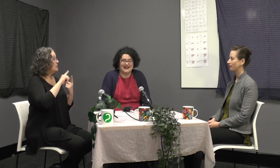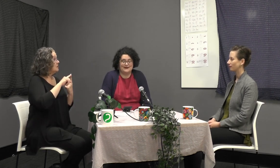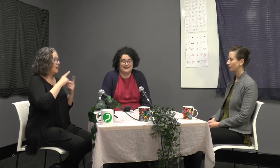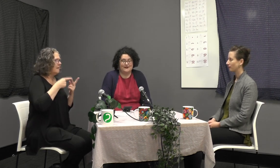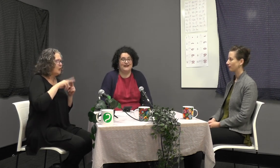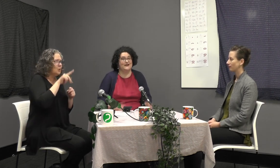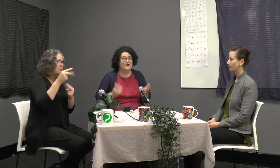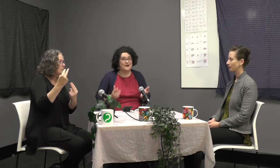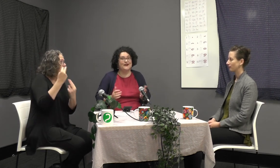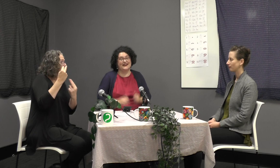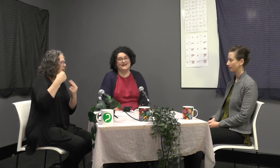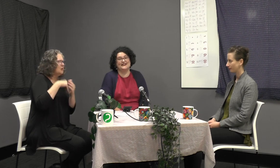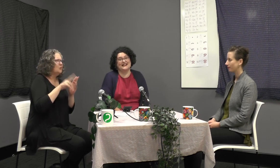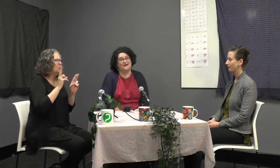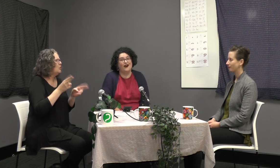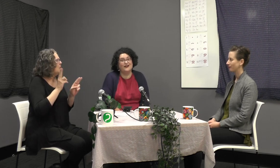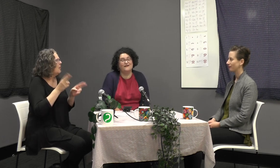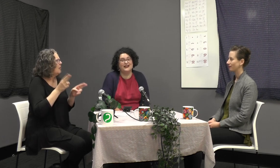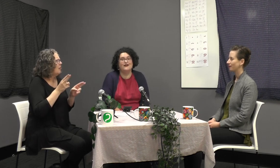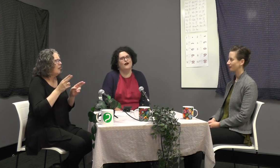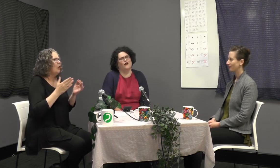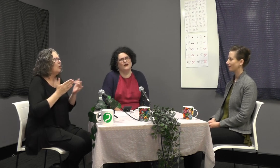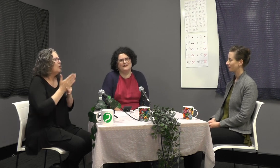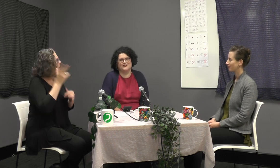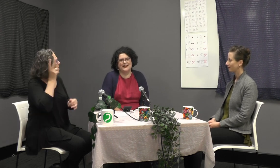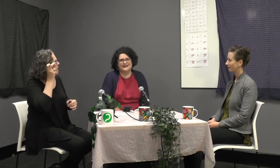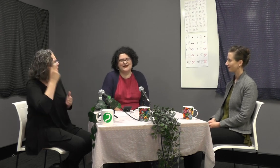But first, if you’re listening to this episode in the normal Lingthusiasm audio feed or reading